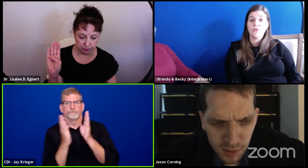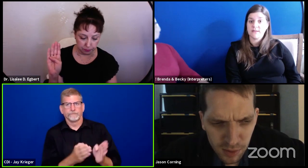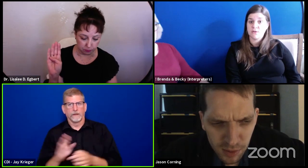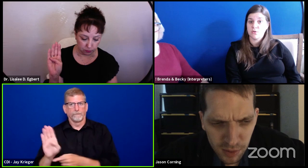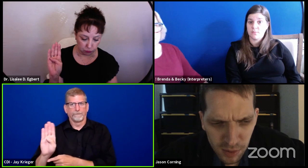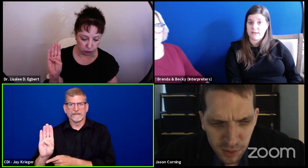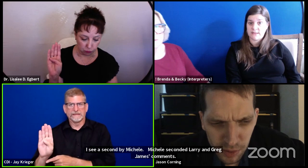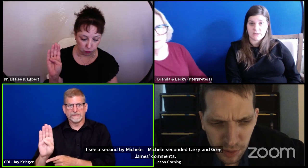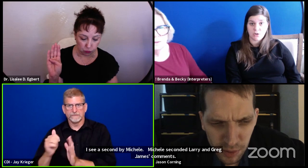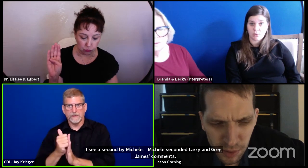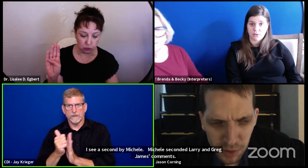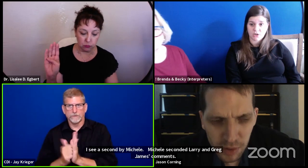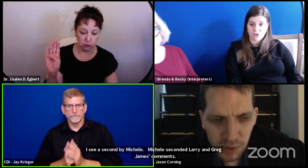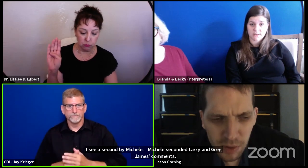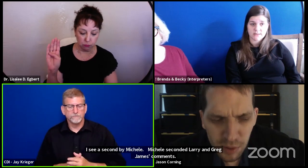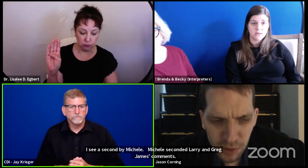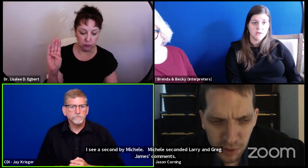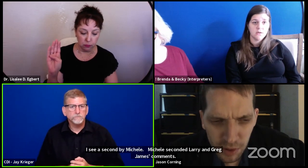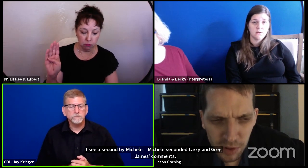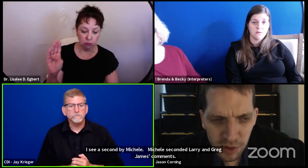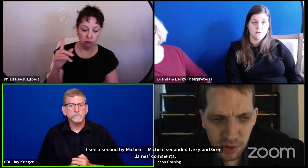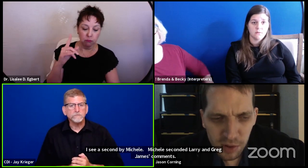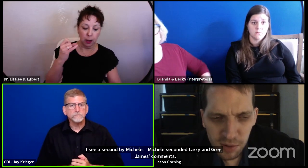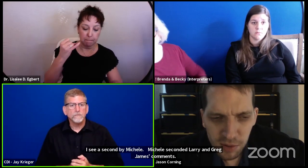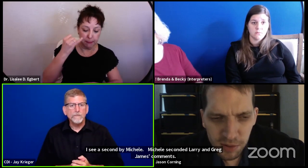So we will move on to b, seeing no objections.